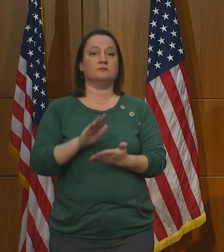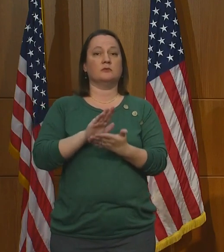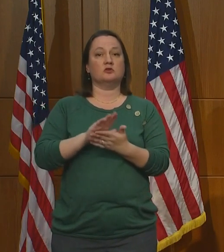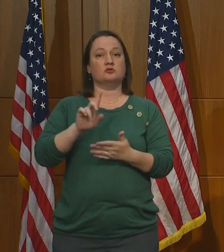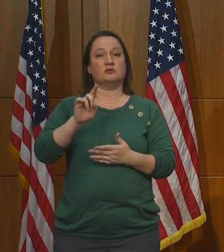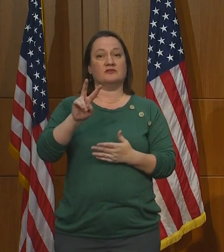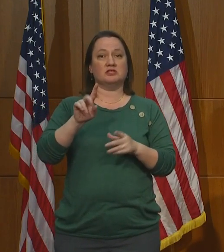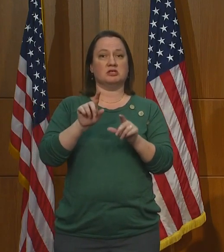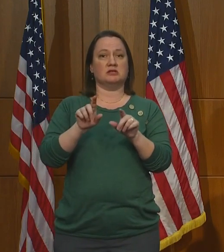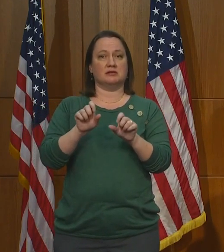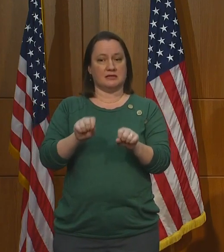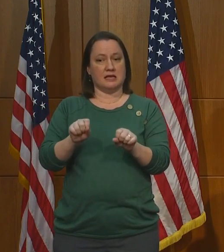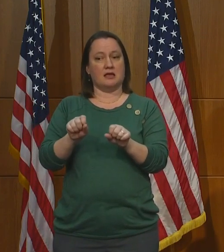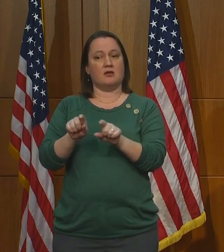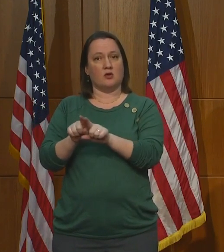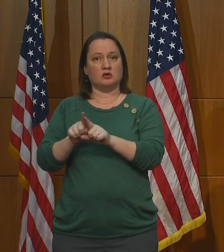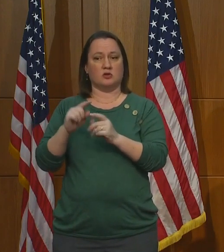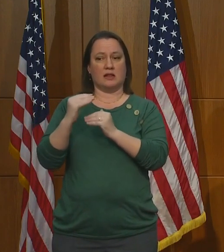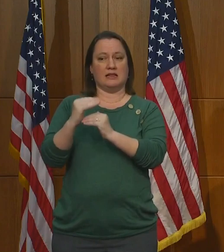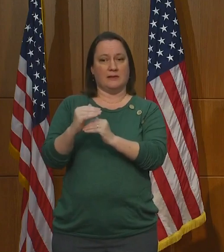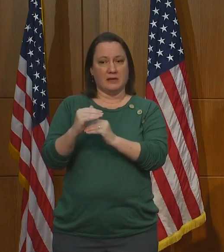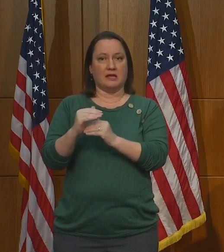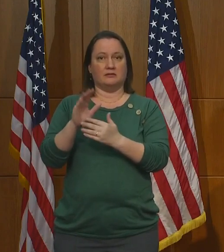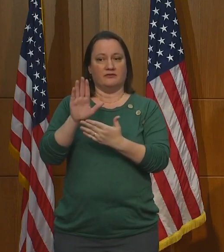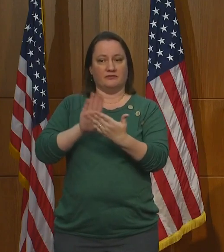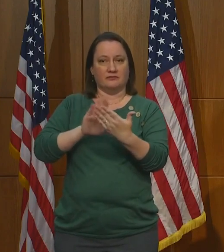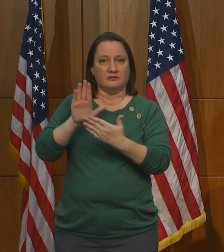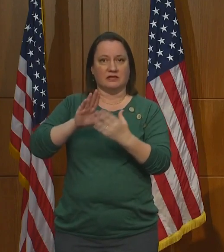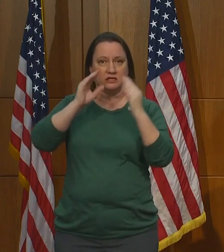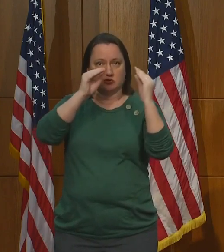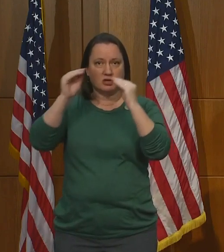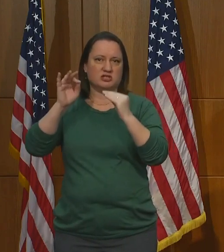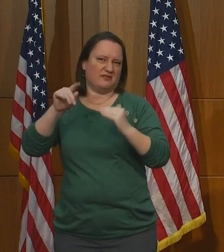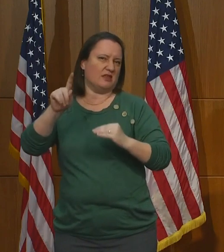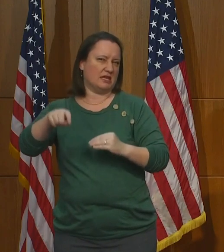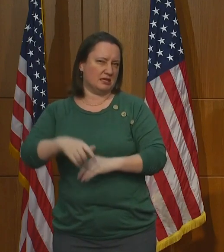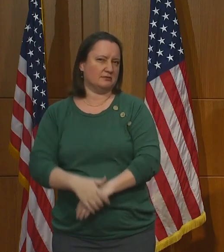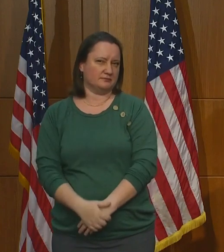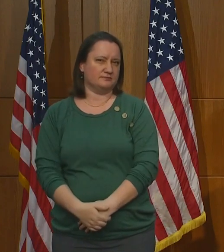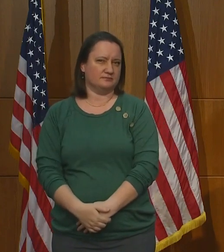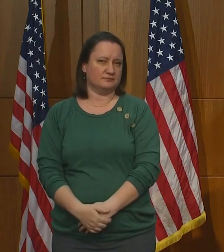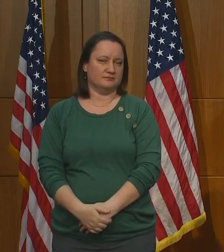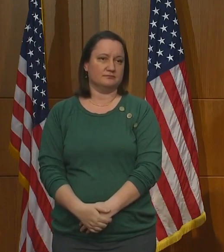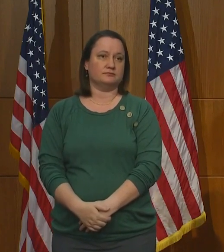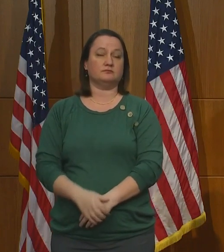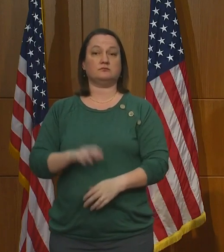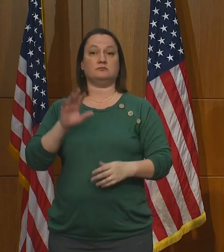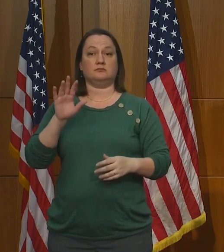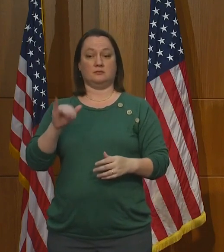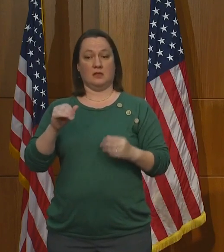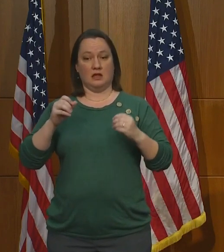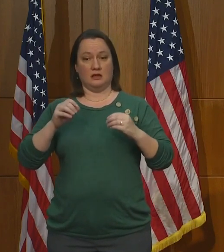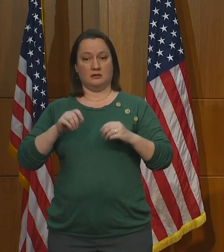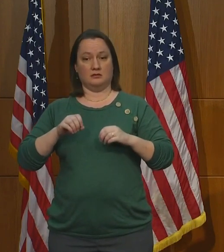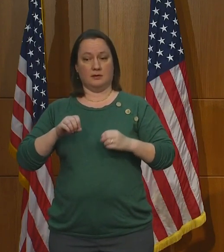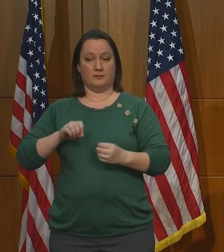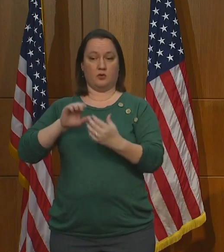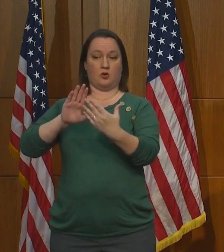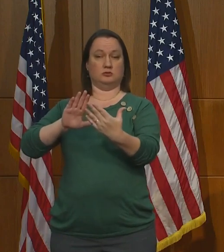TO OUR FACE THREE. SCHOOL DIVISIONS ALSO HAVE FLEXIBILITY TO LOOK AT IN PERSON